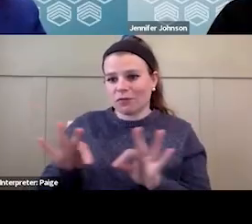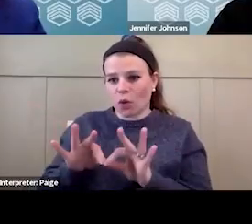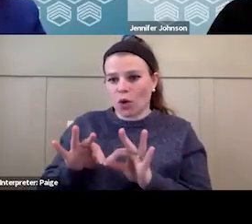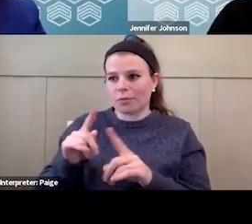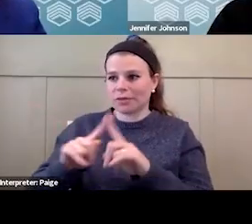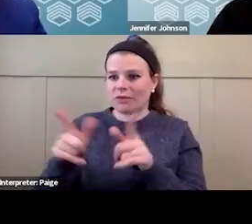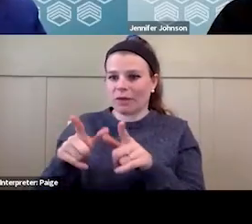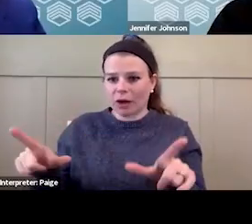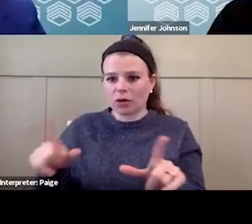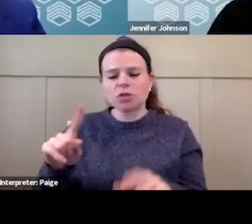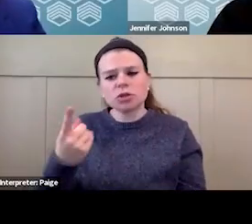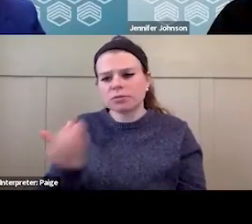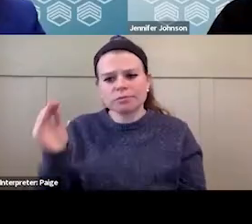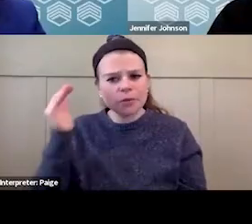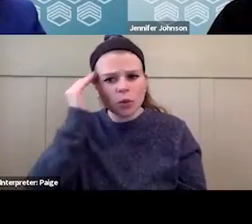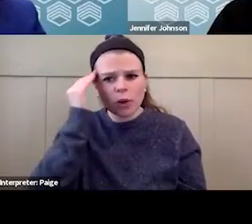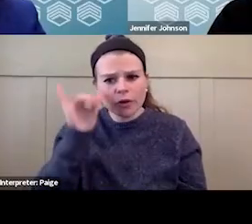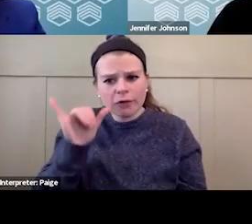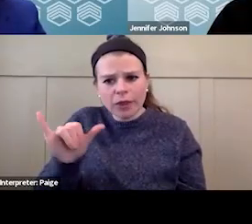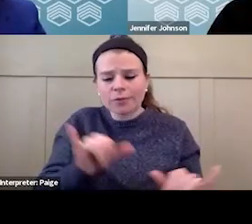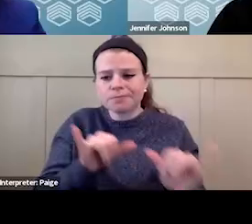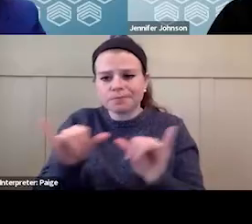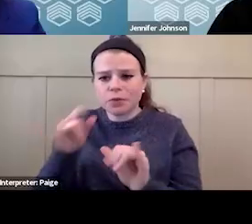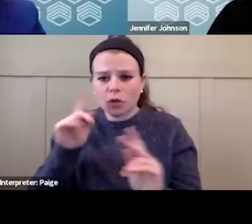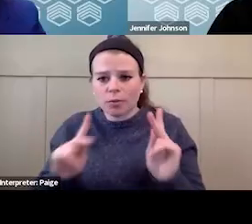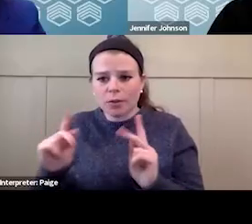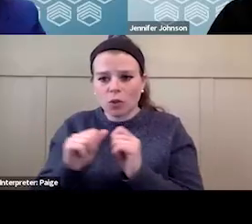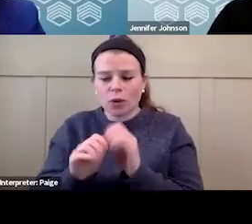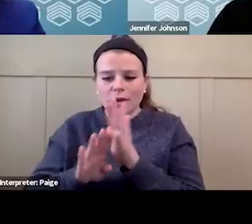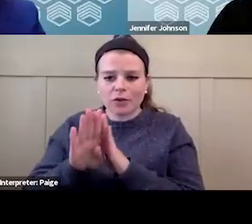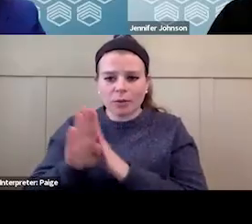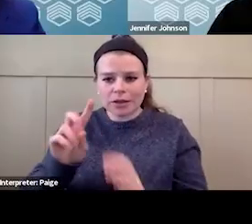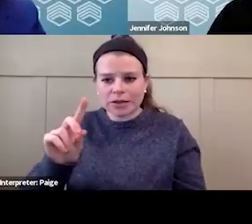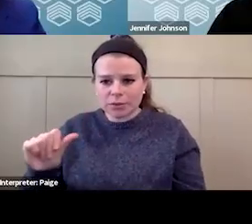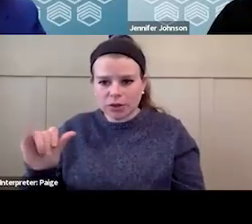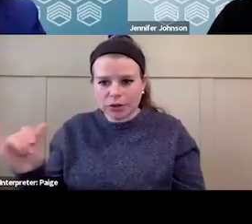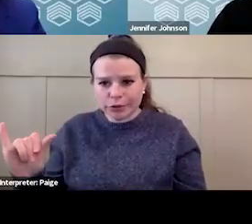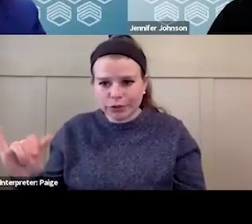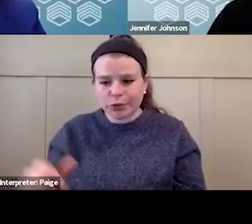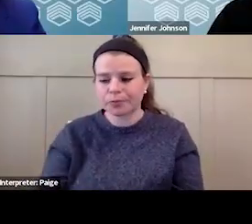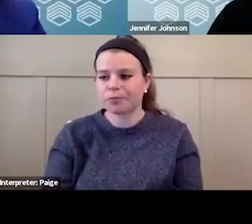Um, be conscious of those things. Uh, similarly for people with developmental disabilities, um, we